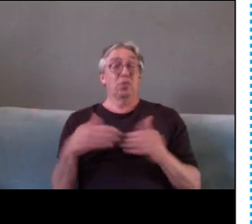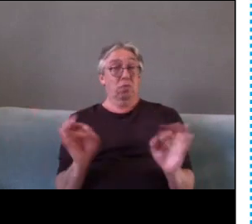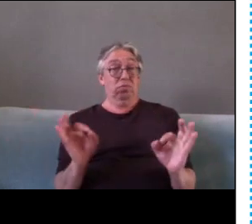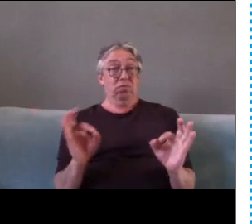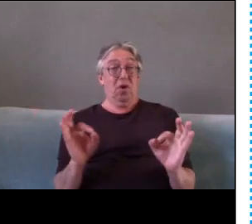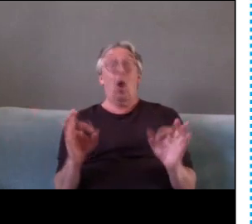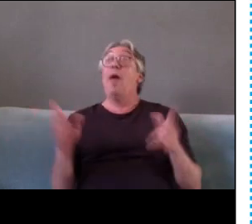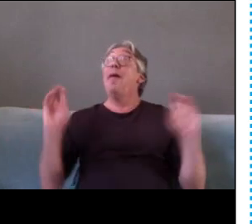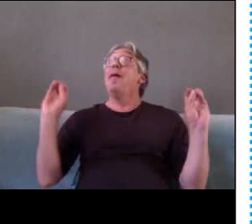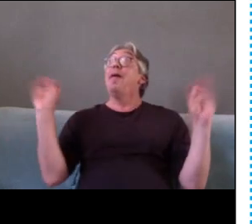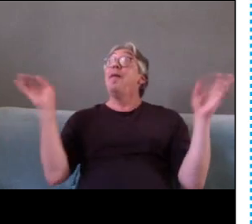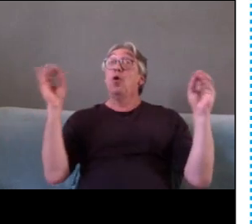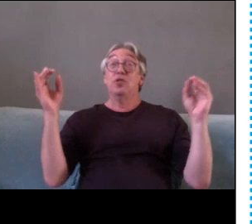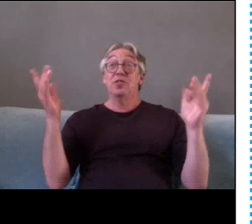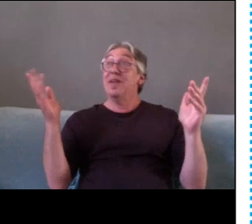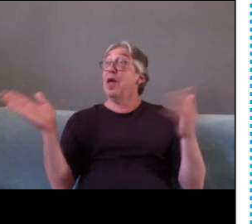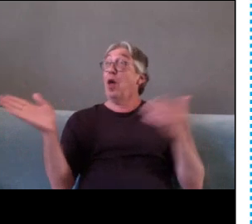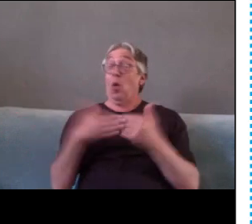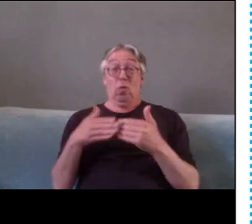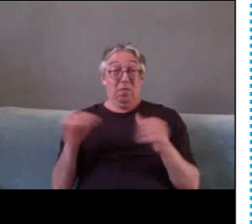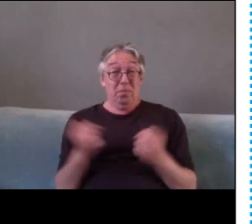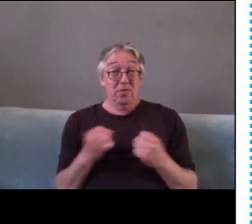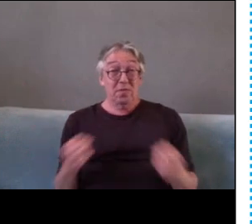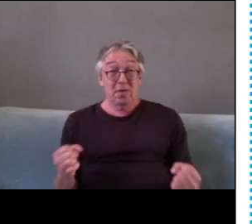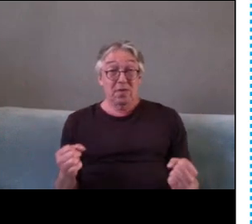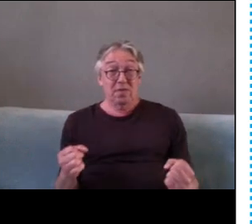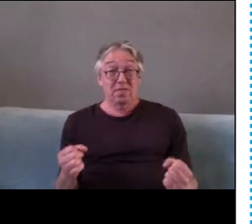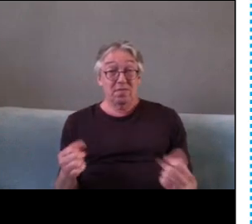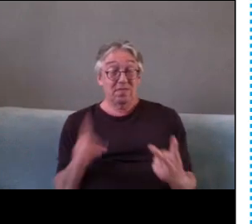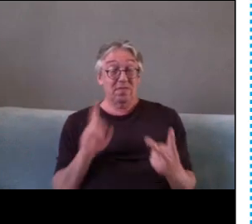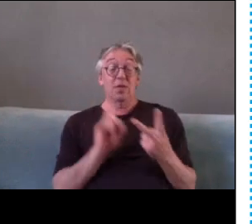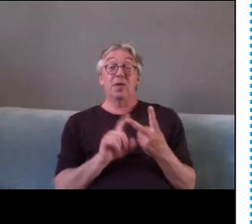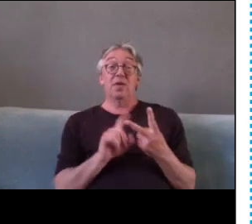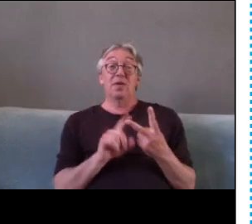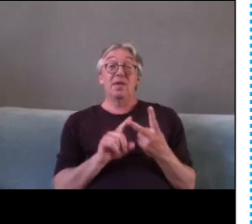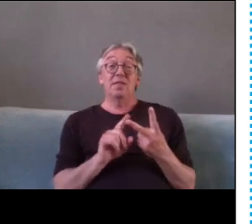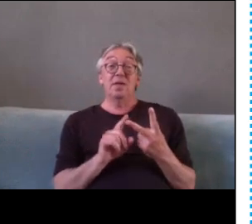and it's never planned and also to add the same conditions in all countries.